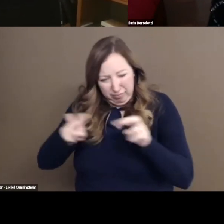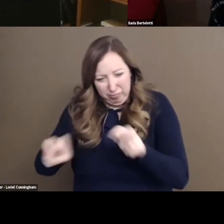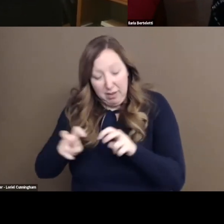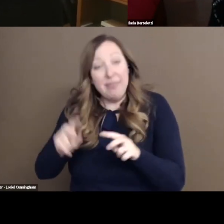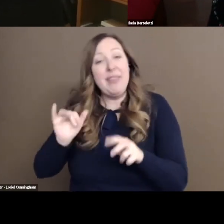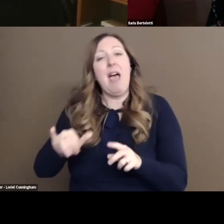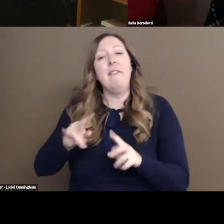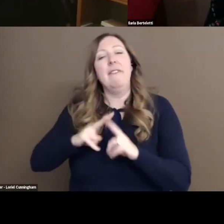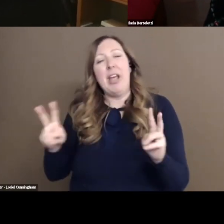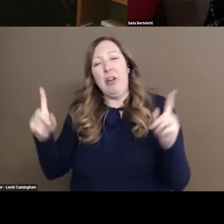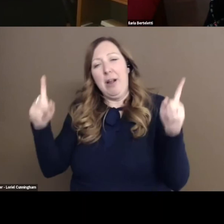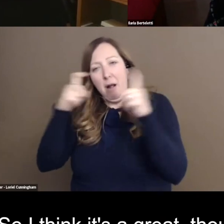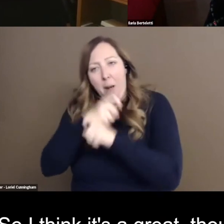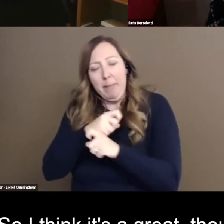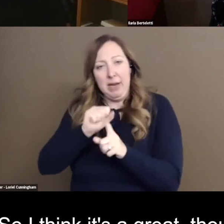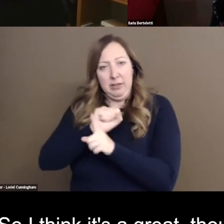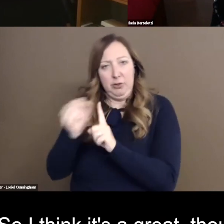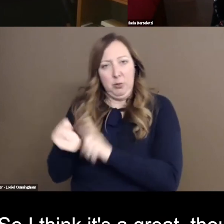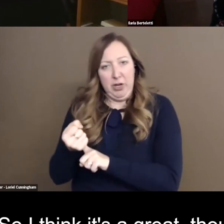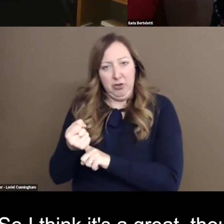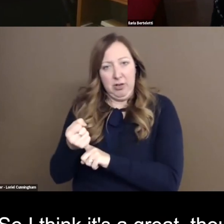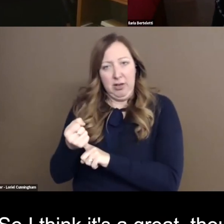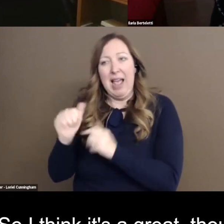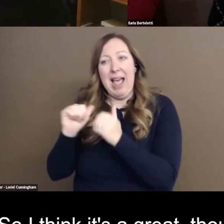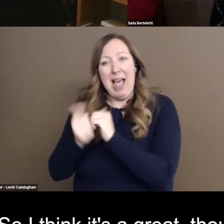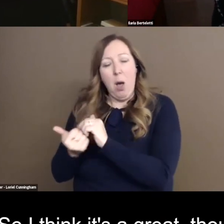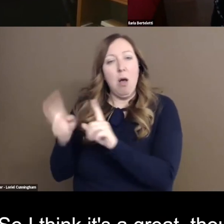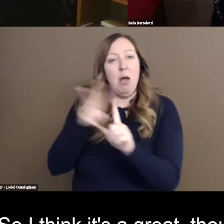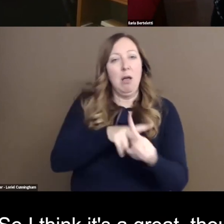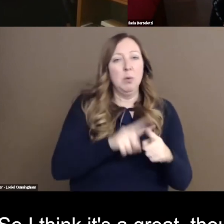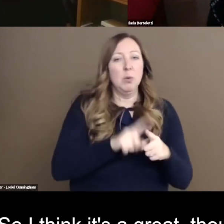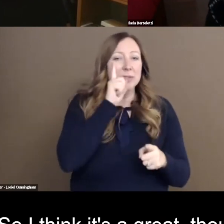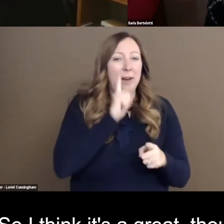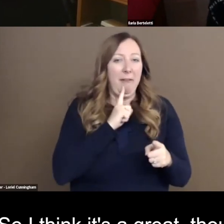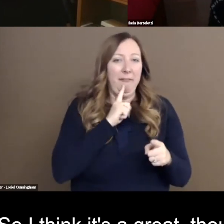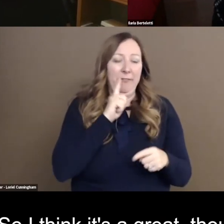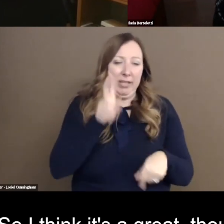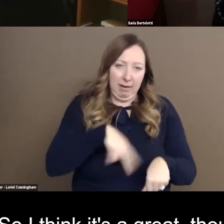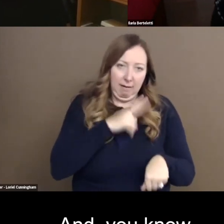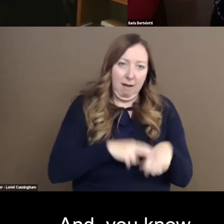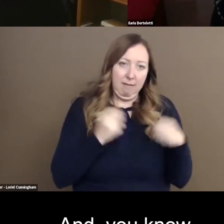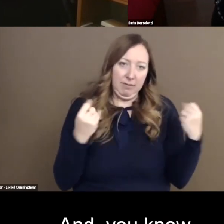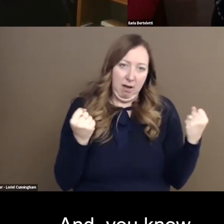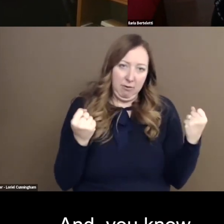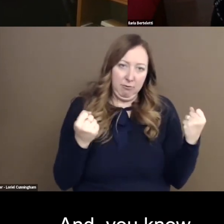you know a deaf native signer so i think it's a great those are